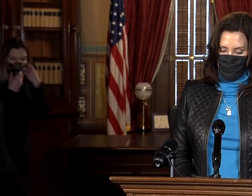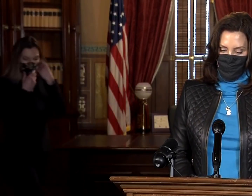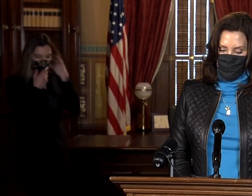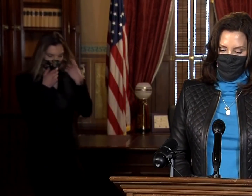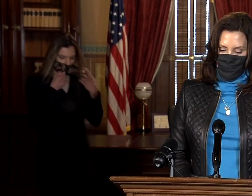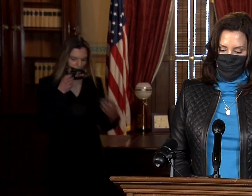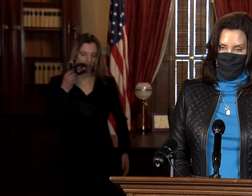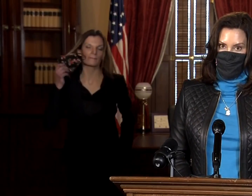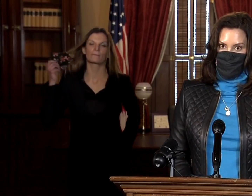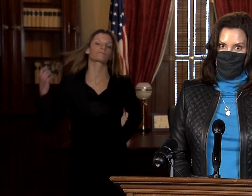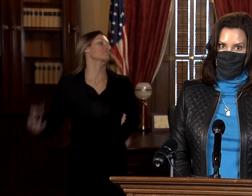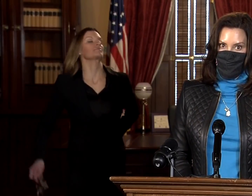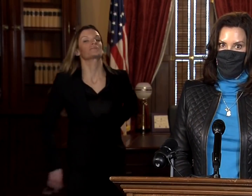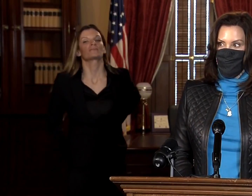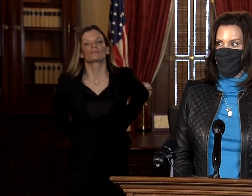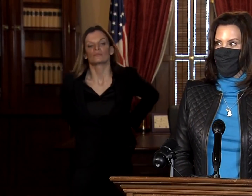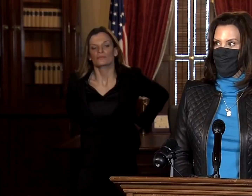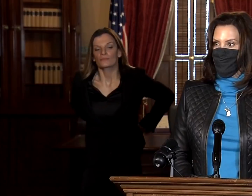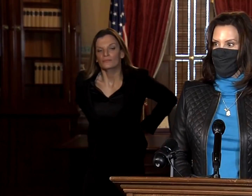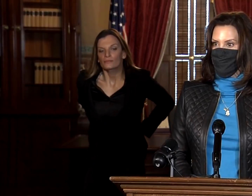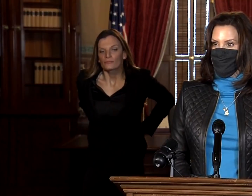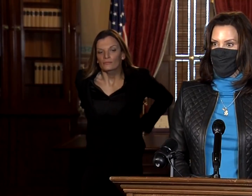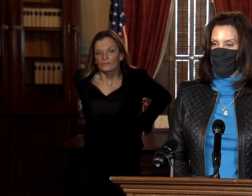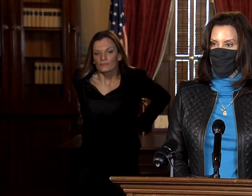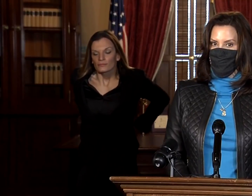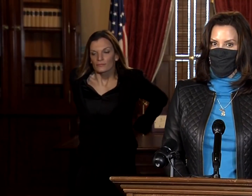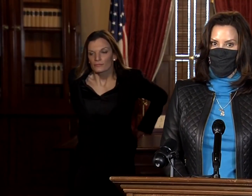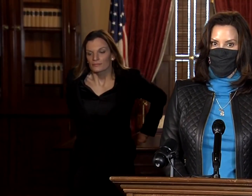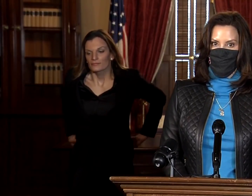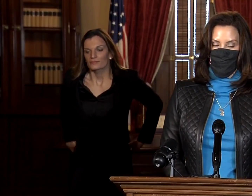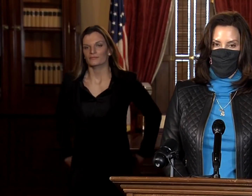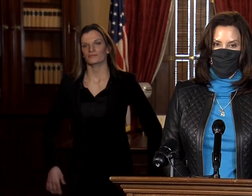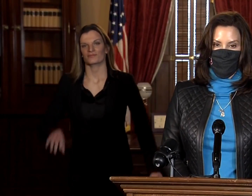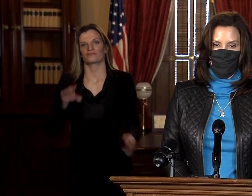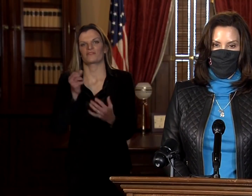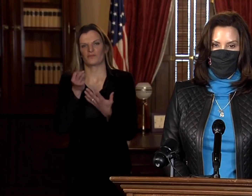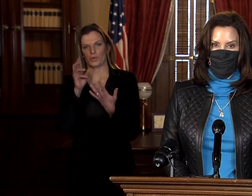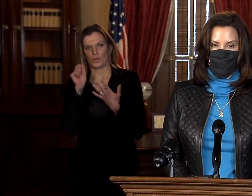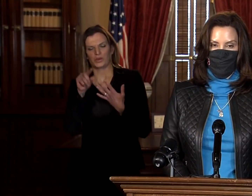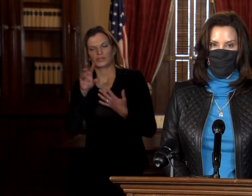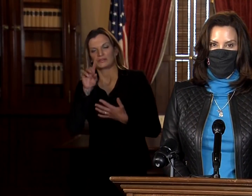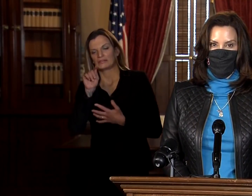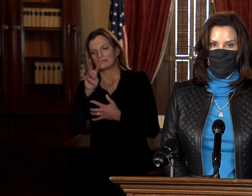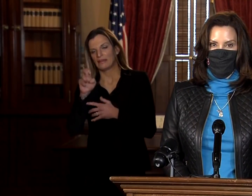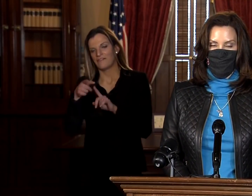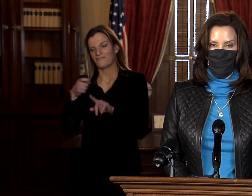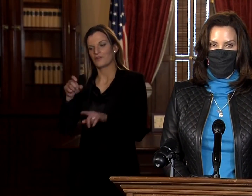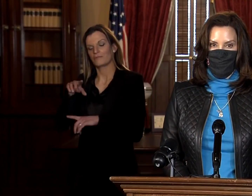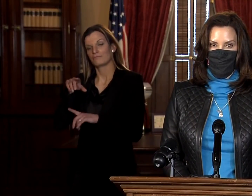really all about. >> We’ve got time for just a few We’ve got time for just a few more questions, so we’ll go to more questions, so we’ll go to Dave with the Detroit free Dave with the Detroit free press.